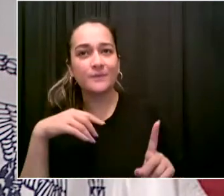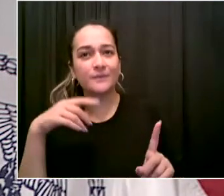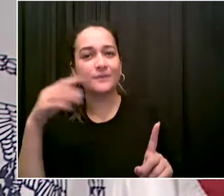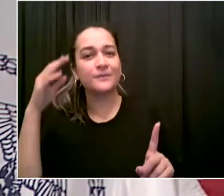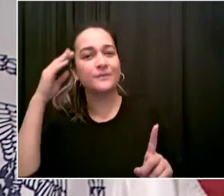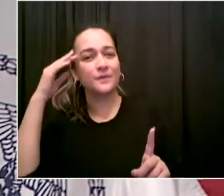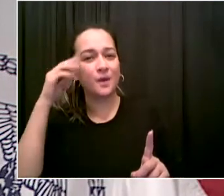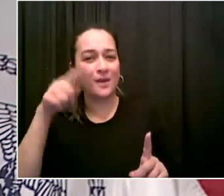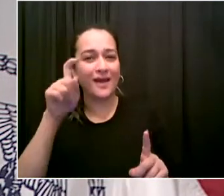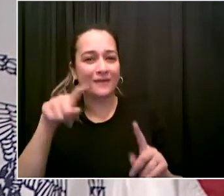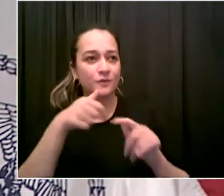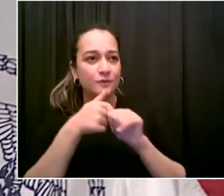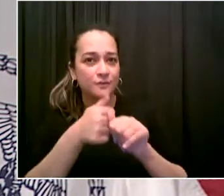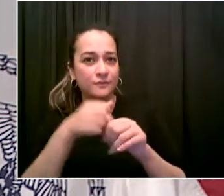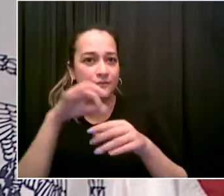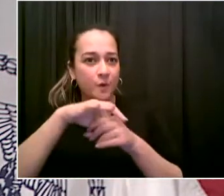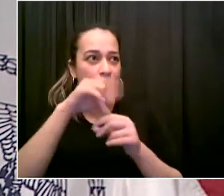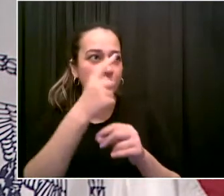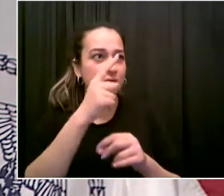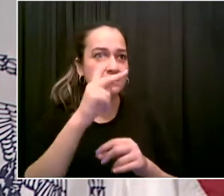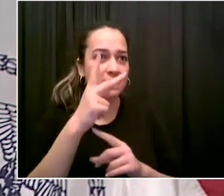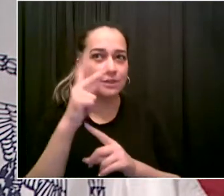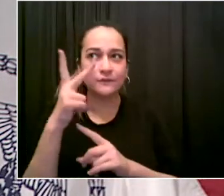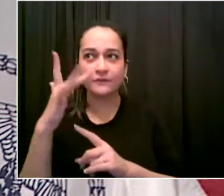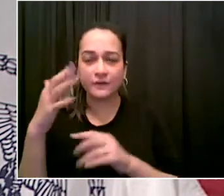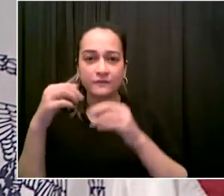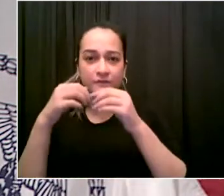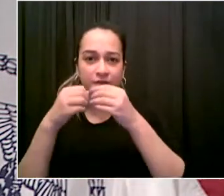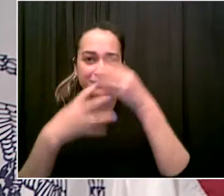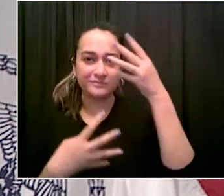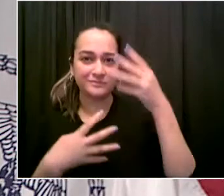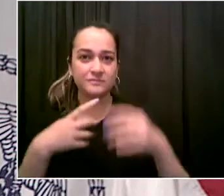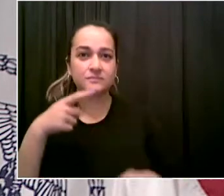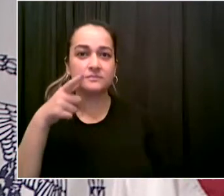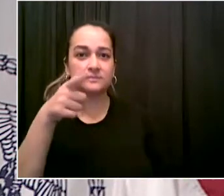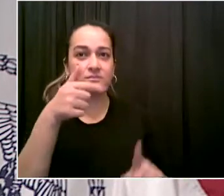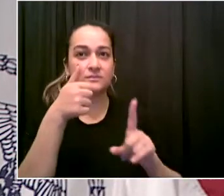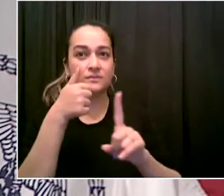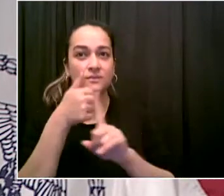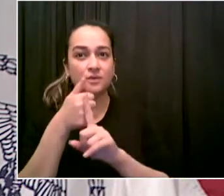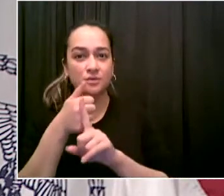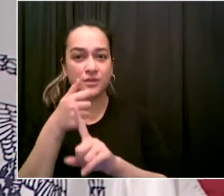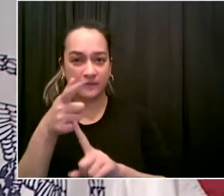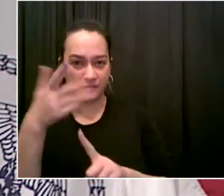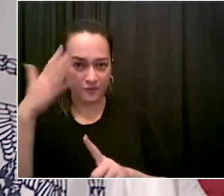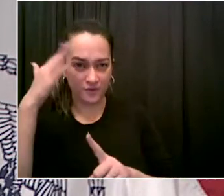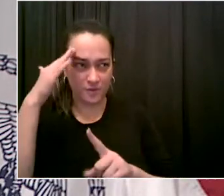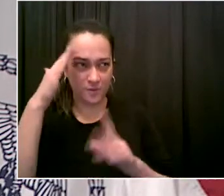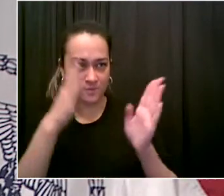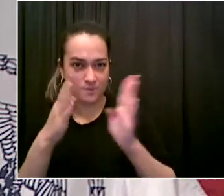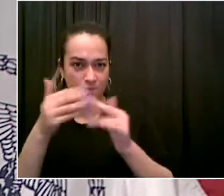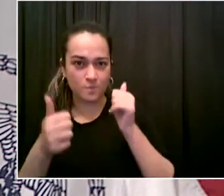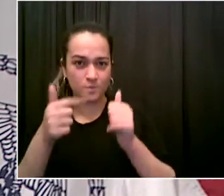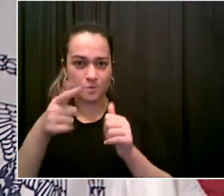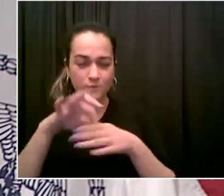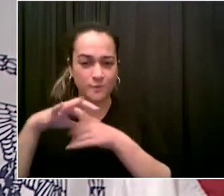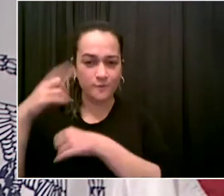DIFFERENT CANDIDATES? WE WILL RK AN FIVE CANDIDATES